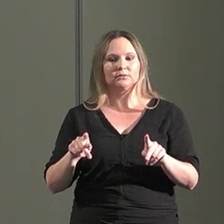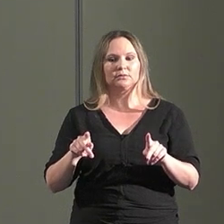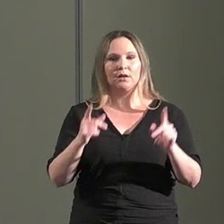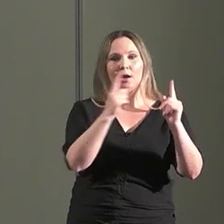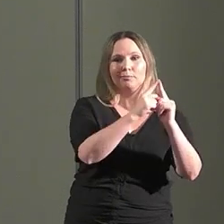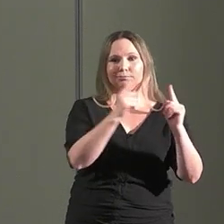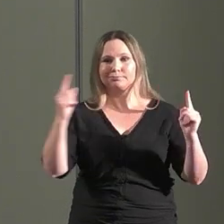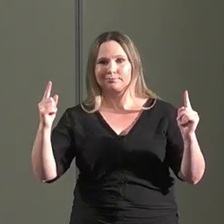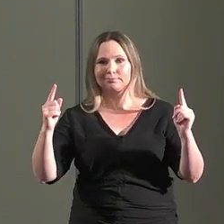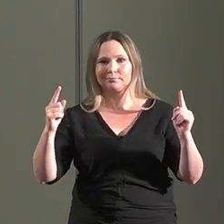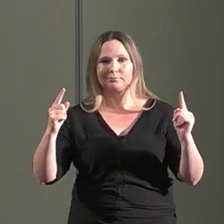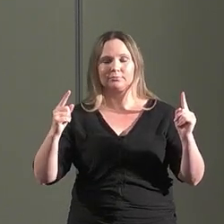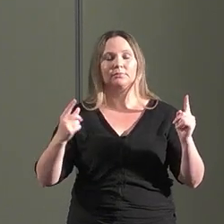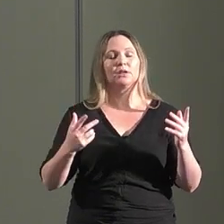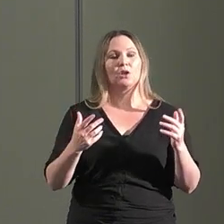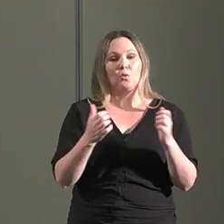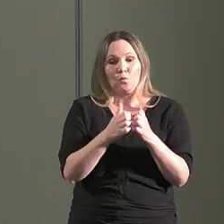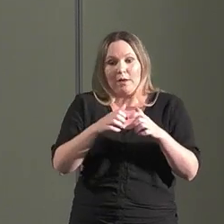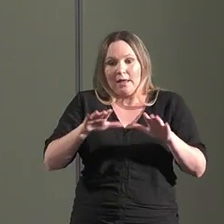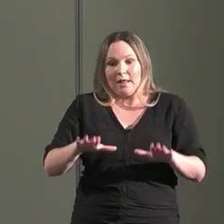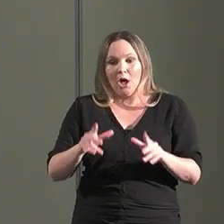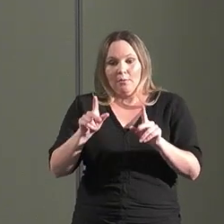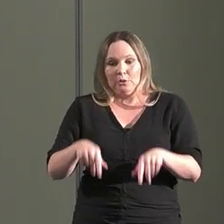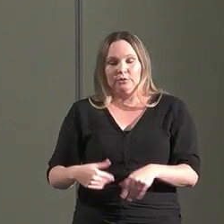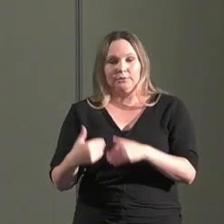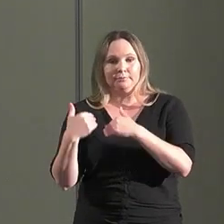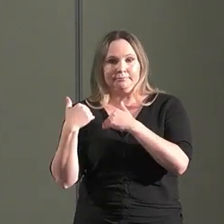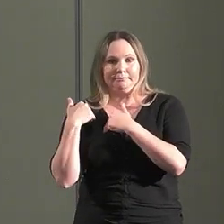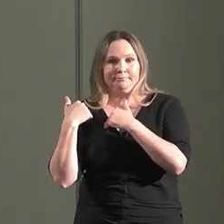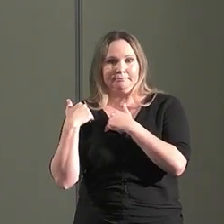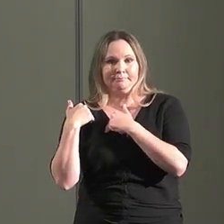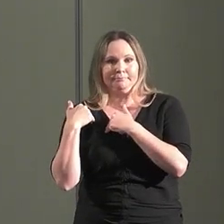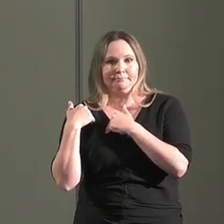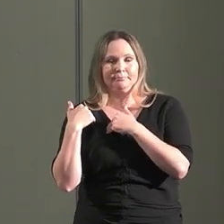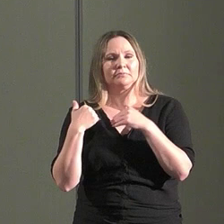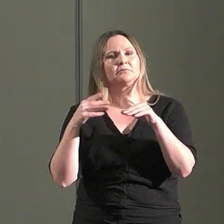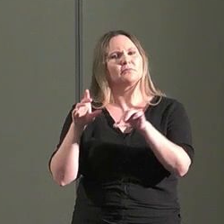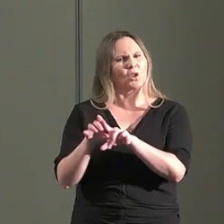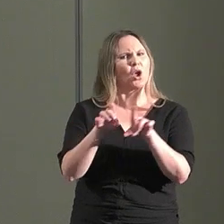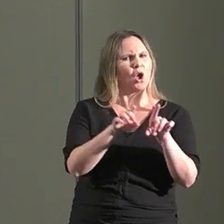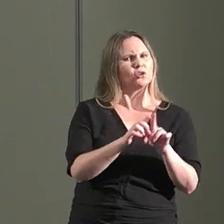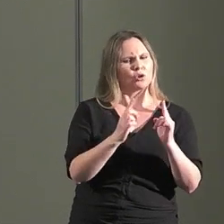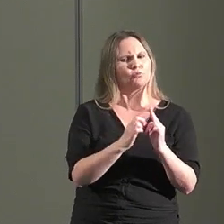Policy without a responsibility -- without a responsibility party high bar.